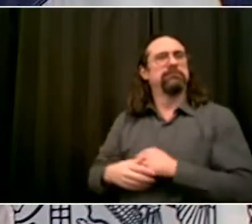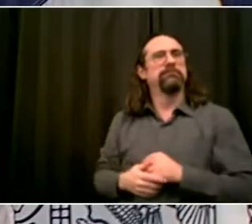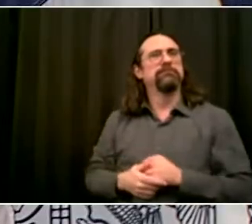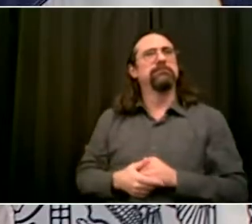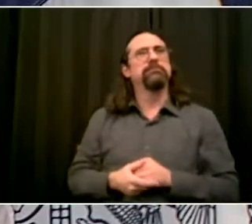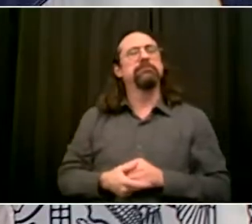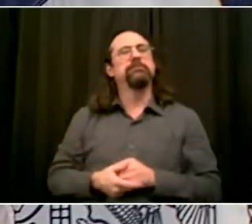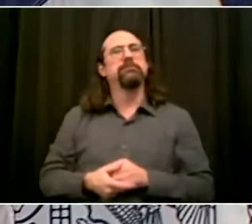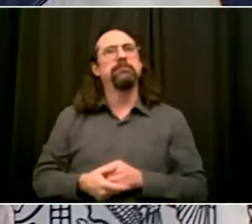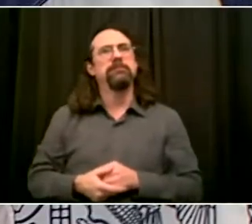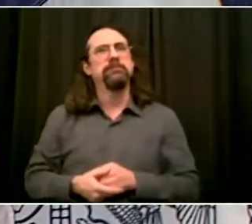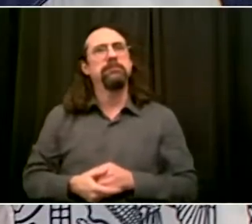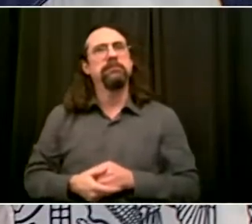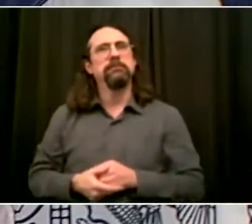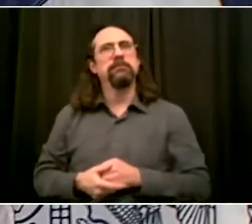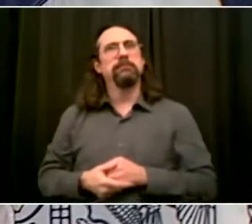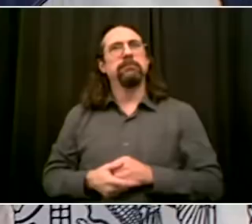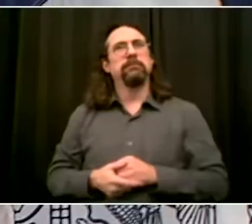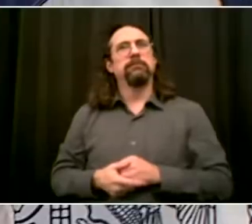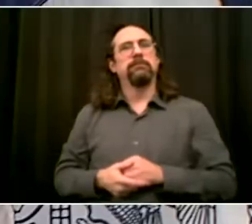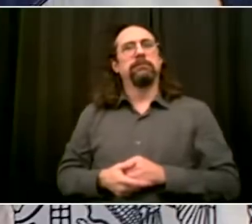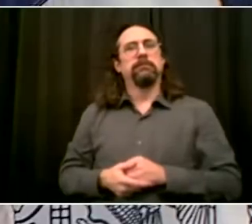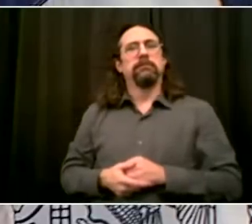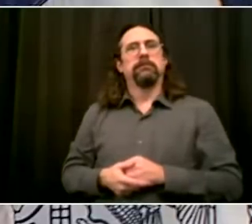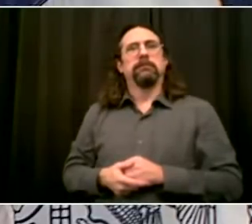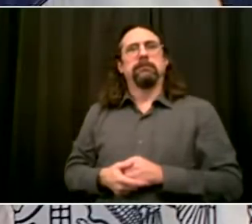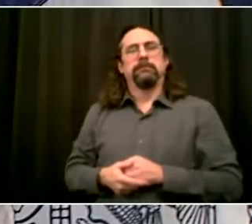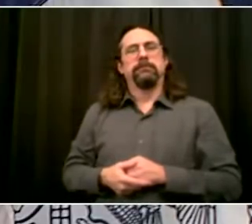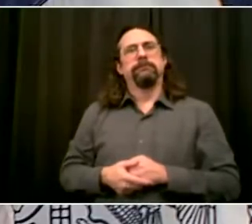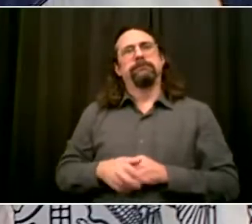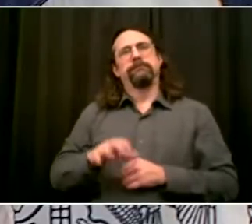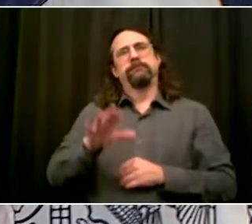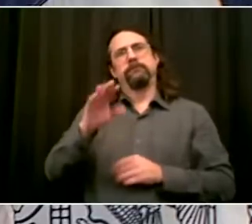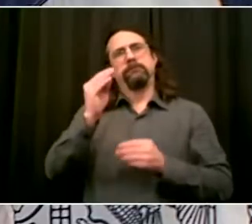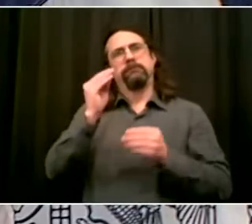SEPARATE WHEN THERE'S SOME IDEOLOGICAL MOTIVATION AND WE DO SEE THAT